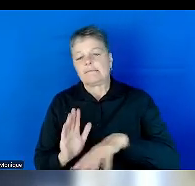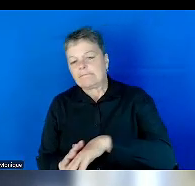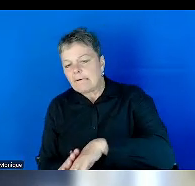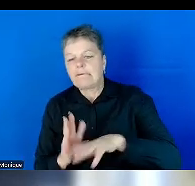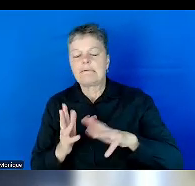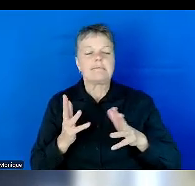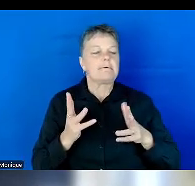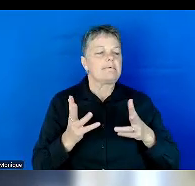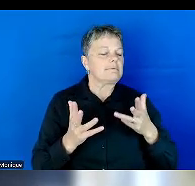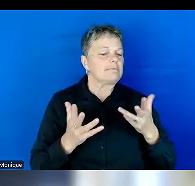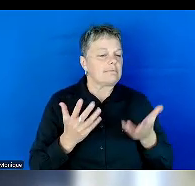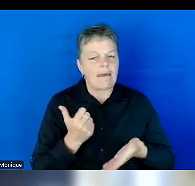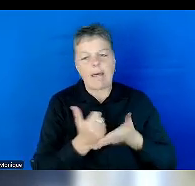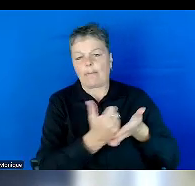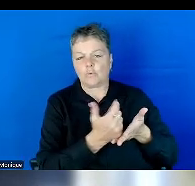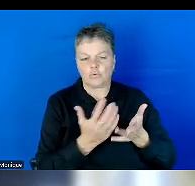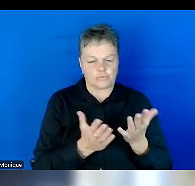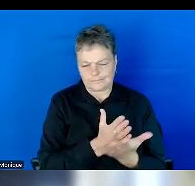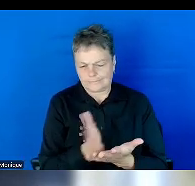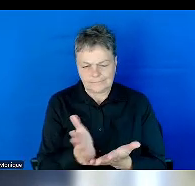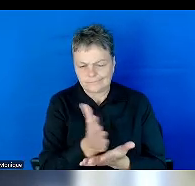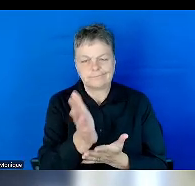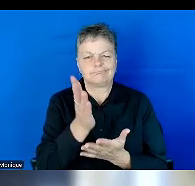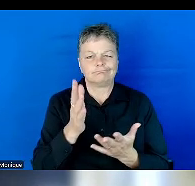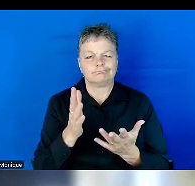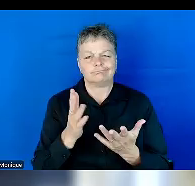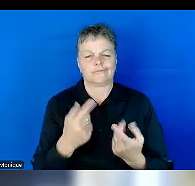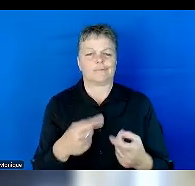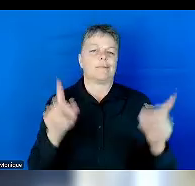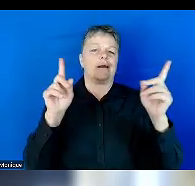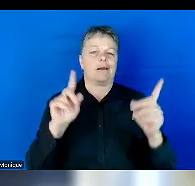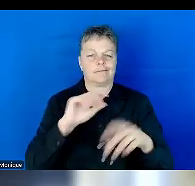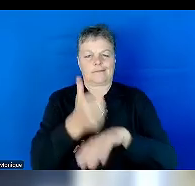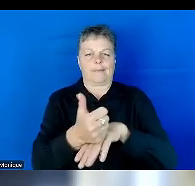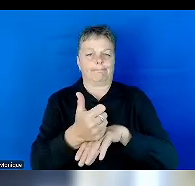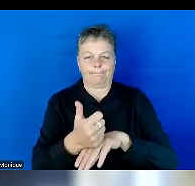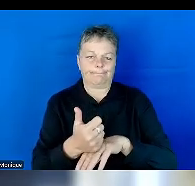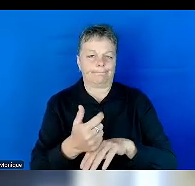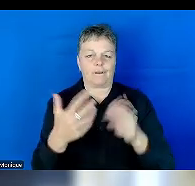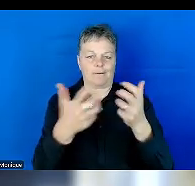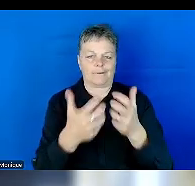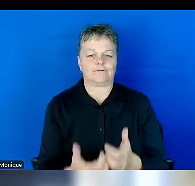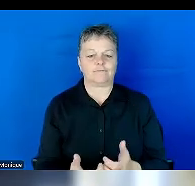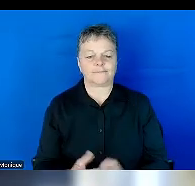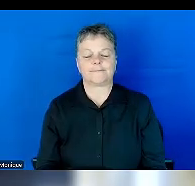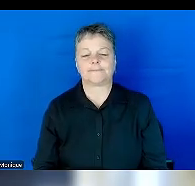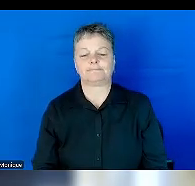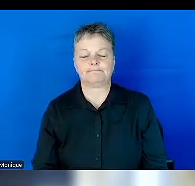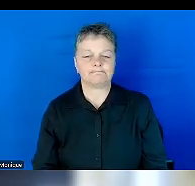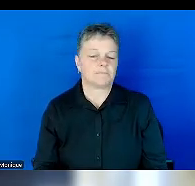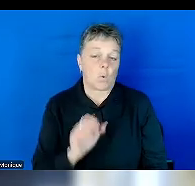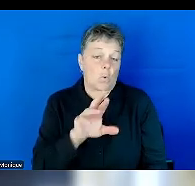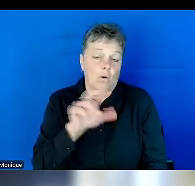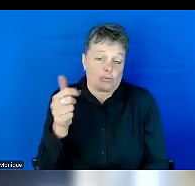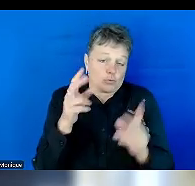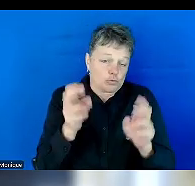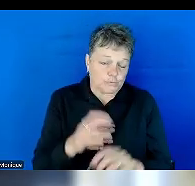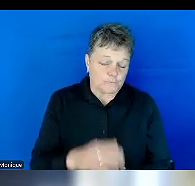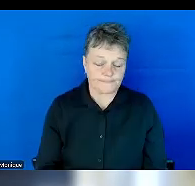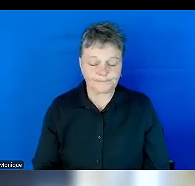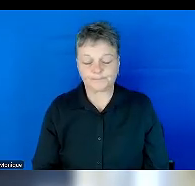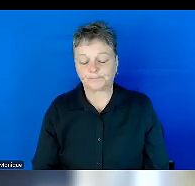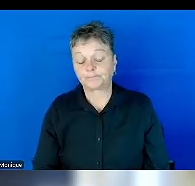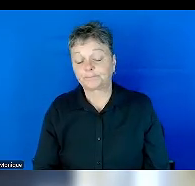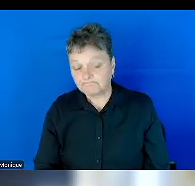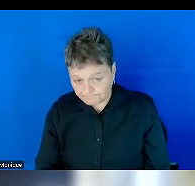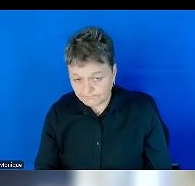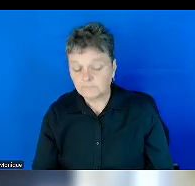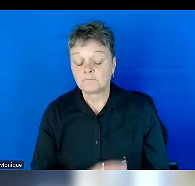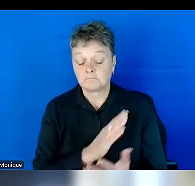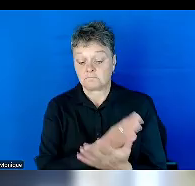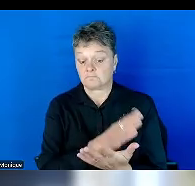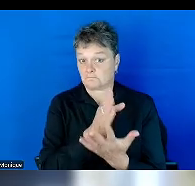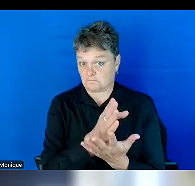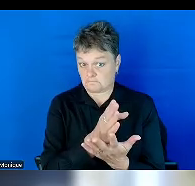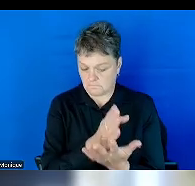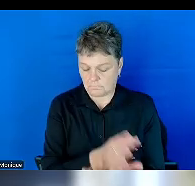if there's any issues that are happening in that area. We also give advice uh or help in issues uh